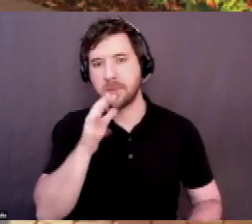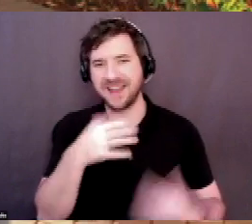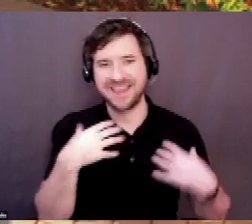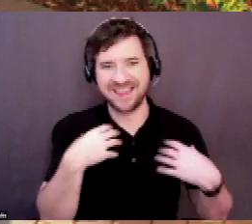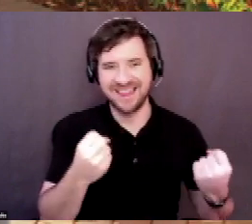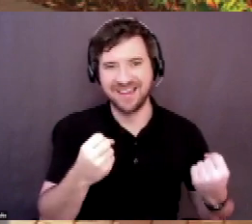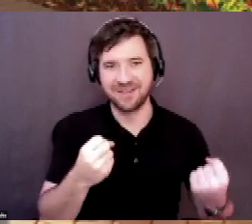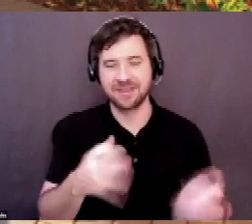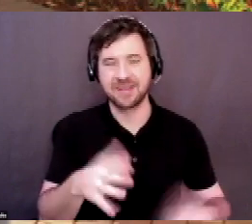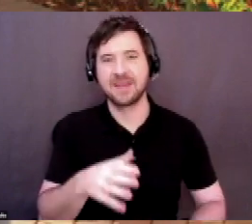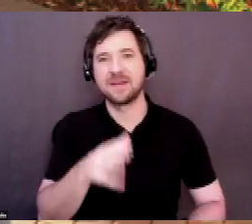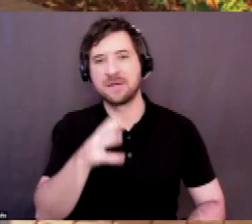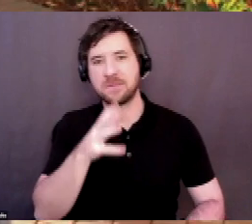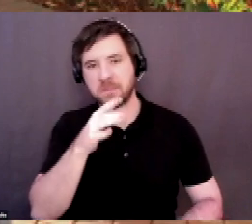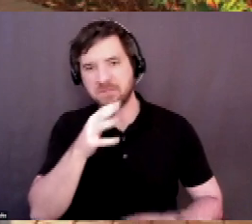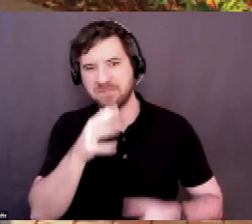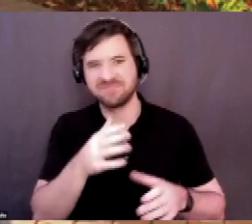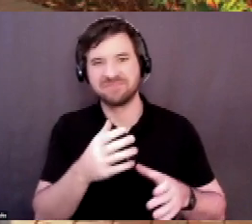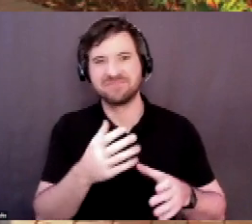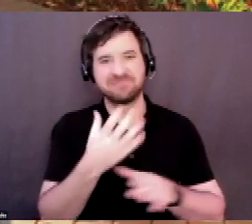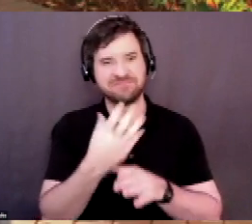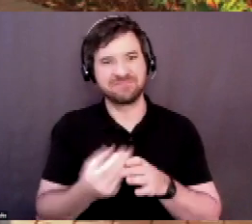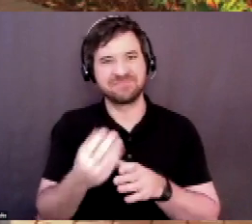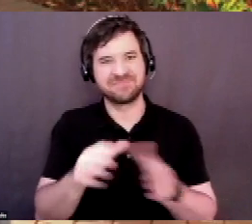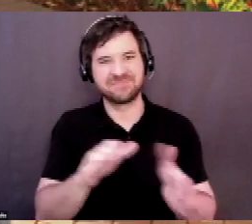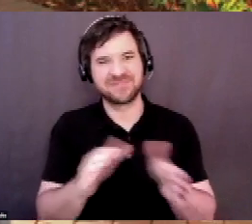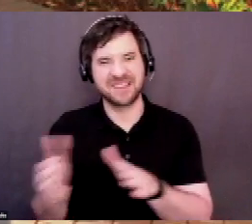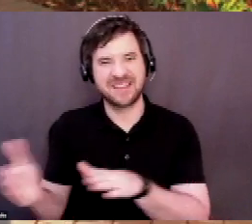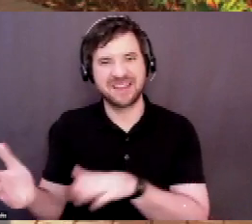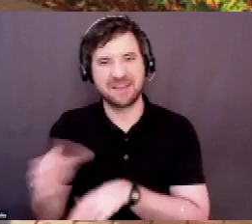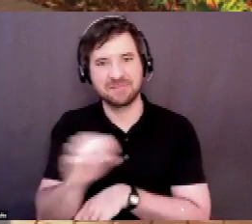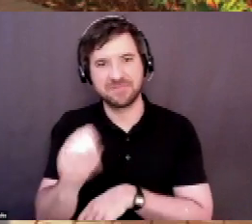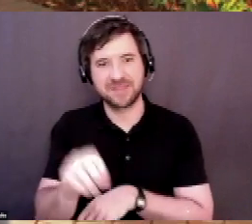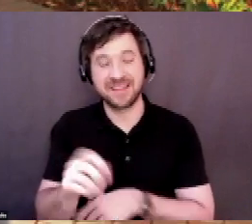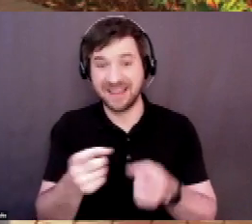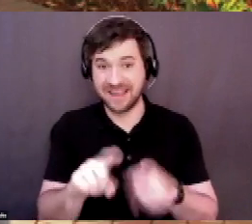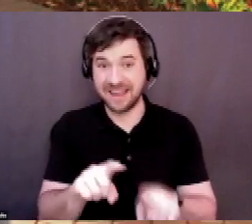mortality that is happening within the black and brown community.